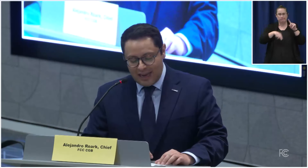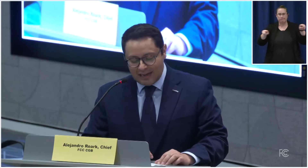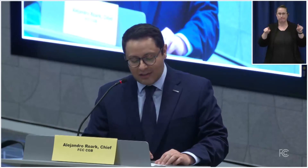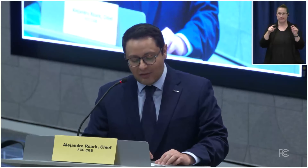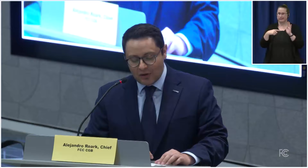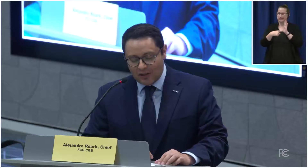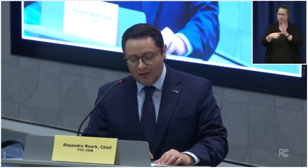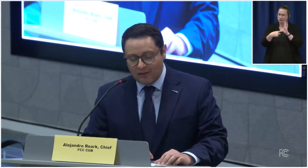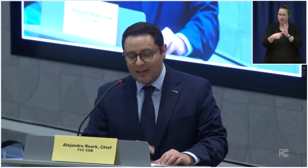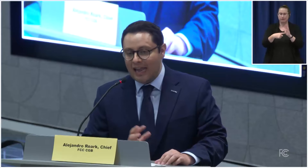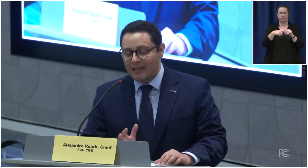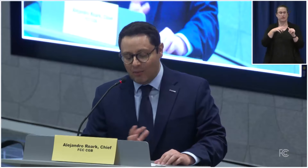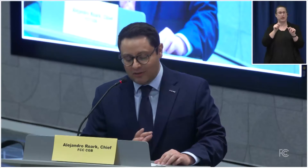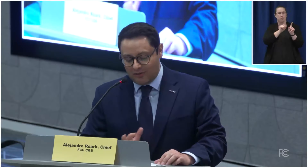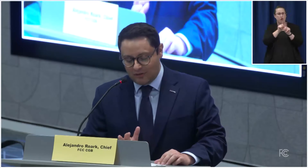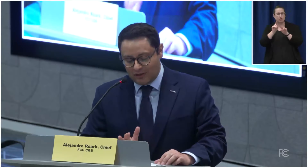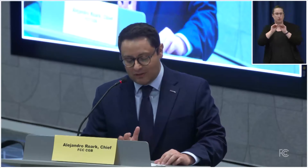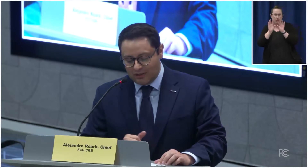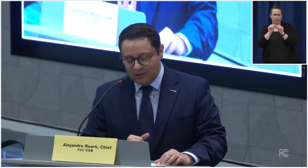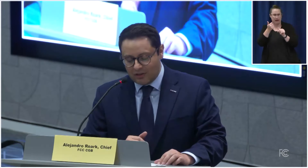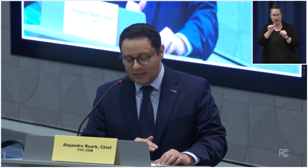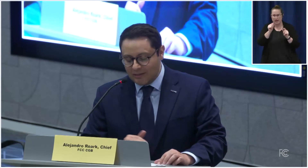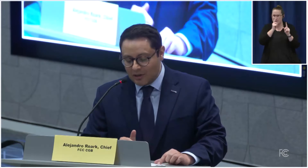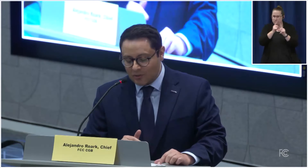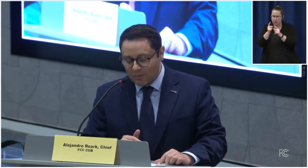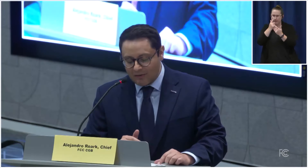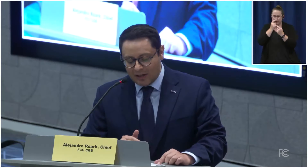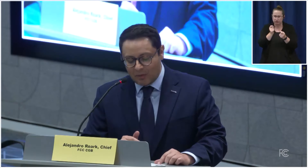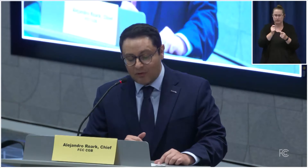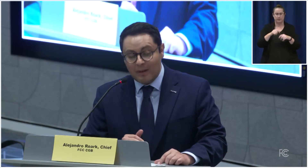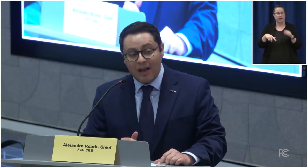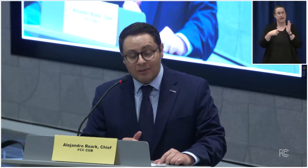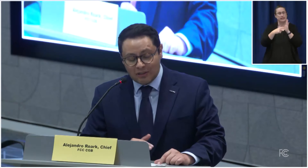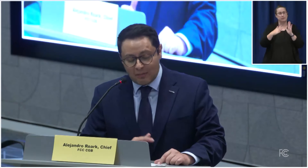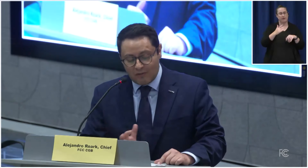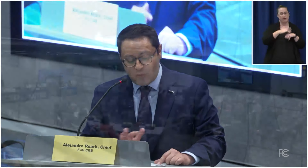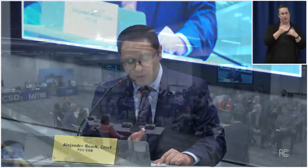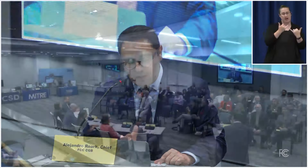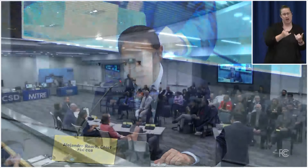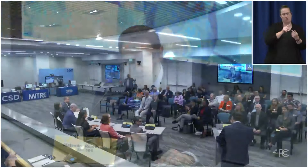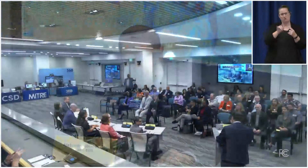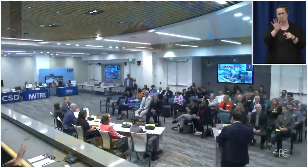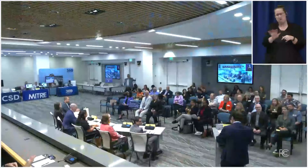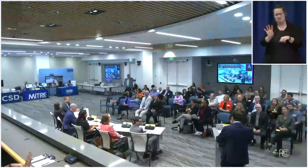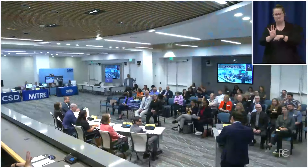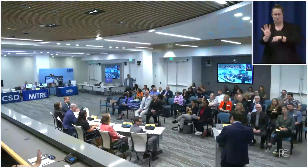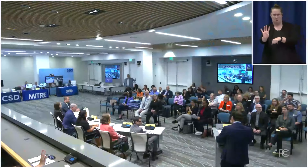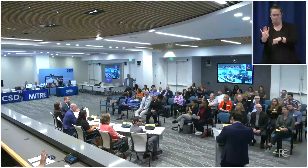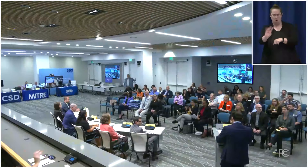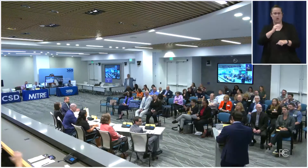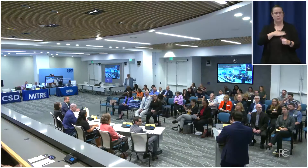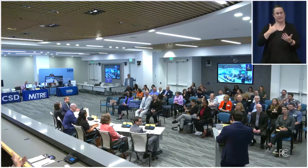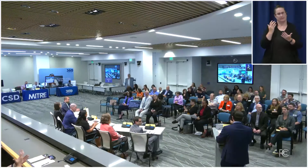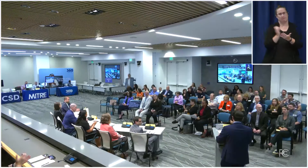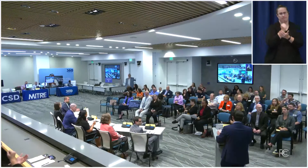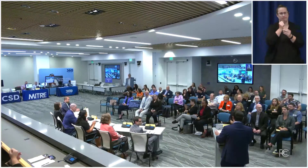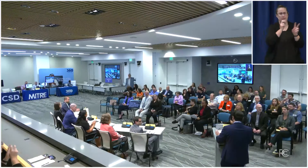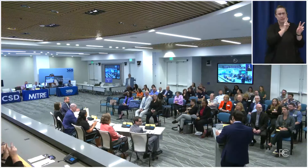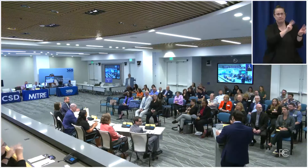WORKS IN REAL-TIME WE HAVE SET UP AN EXHIBIT HALL WHERE VENDORS ARE FACILITATING HANDS-ON DEMONSTRATIONS AND CAN FURTHER CLARIFY ANY POINTS OF INTEREST SO THE